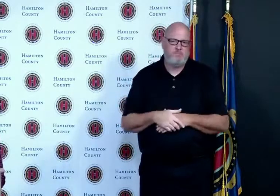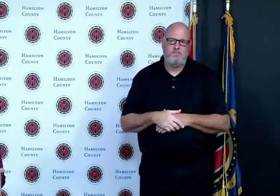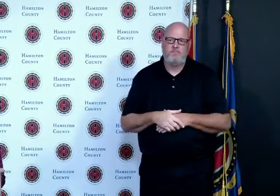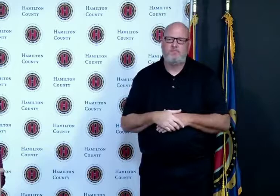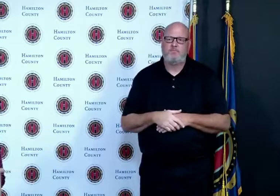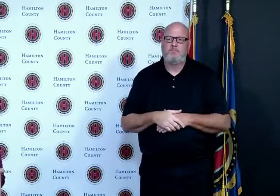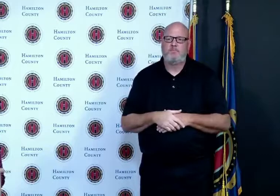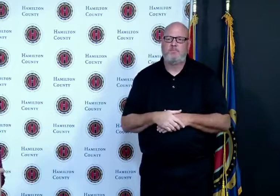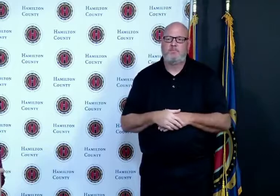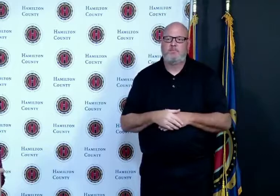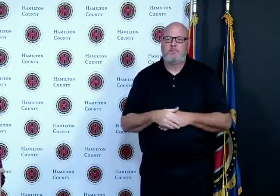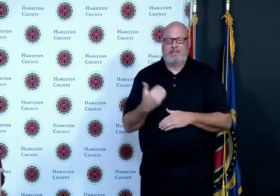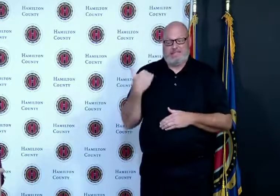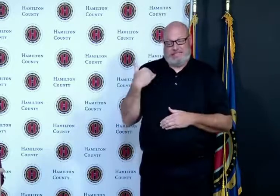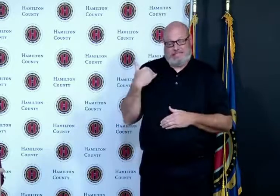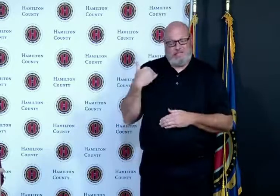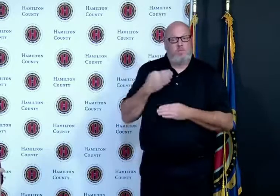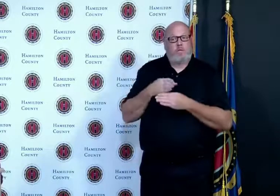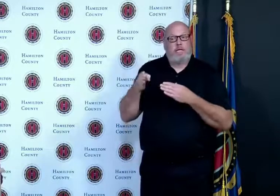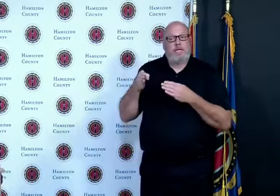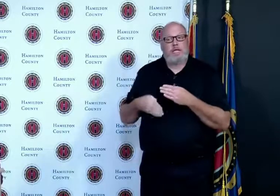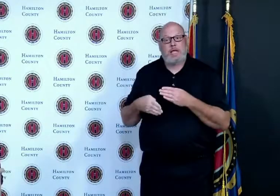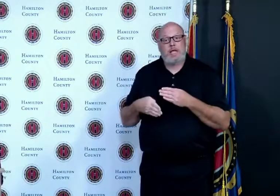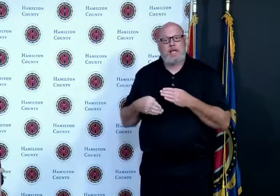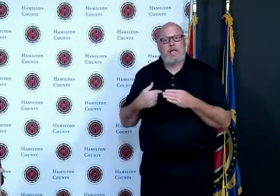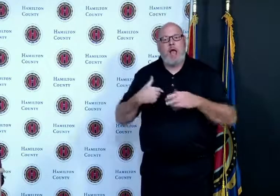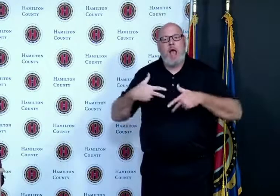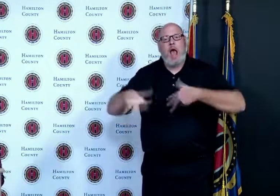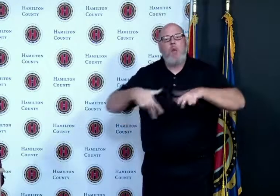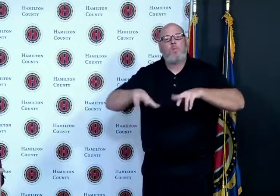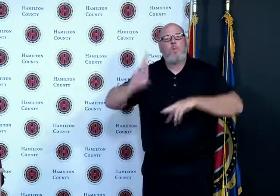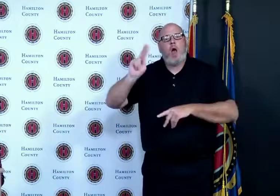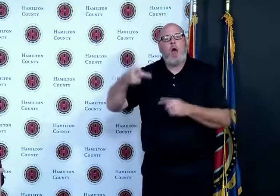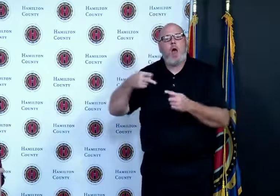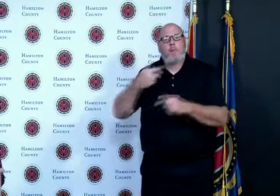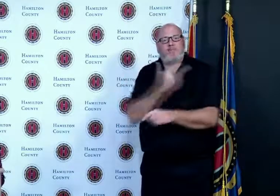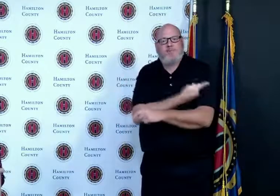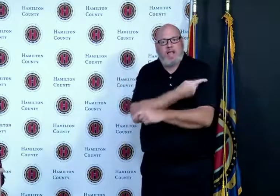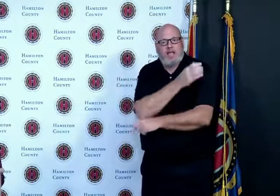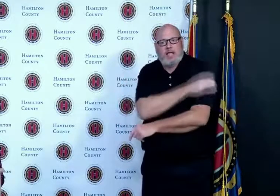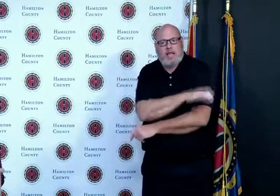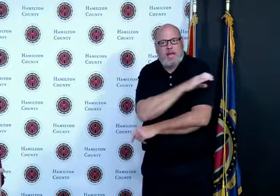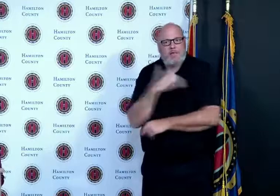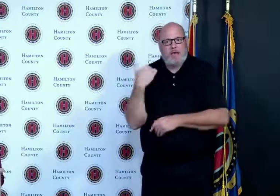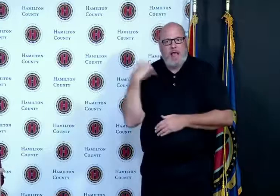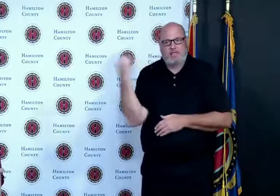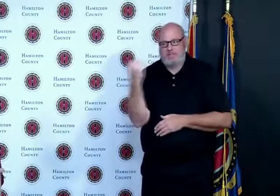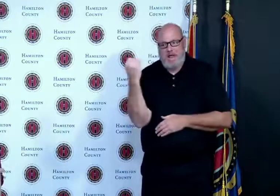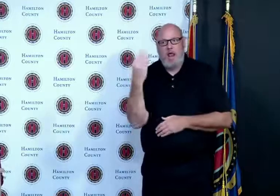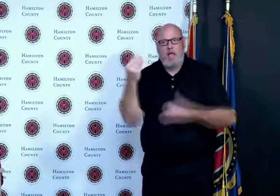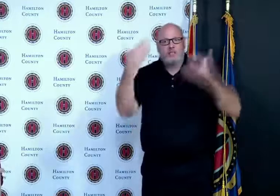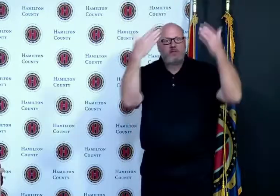vaccine clinics available available both Saturday and Sunday at the health expo in Washington Park